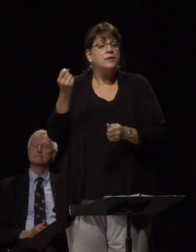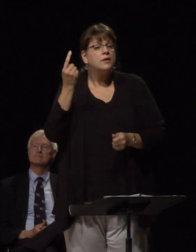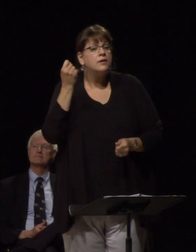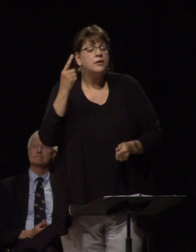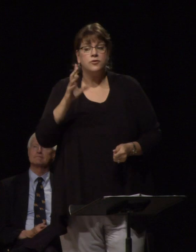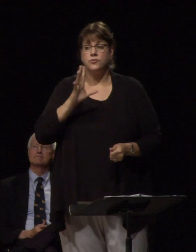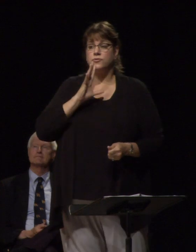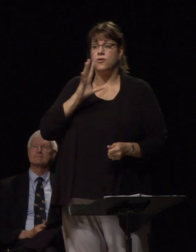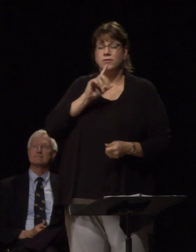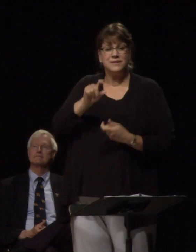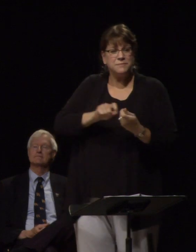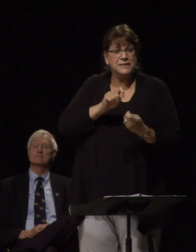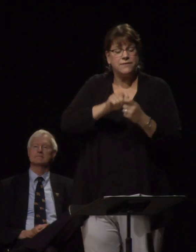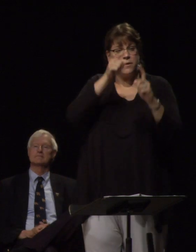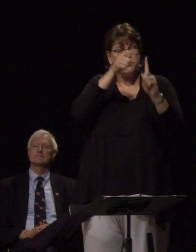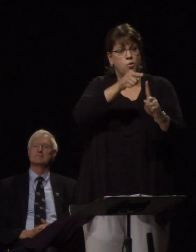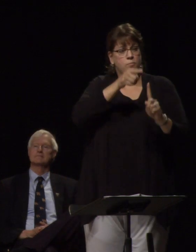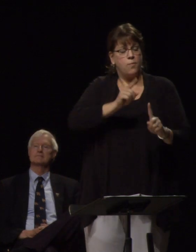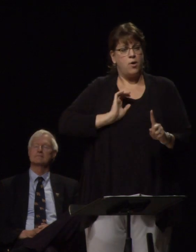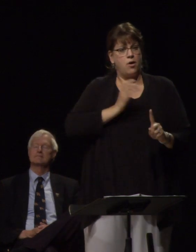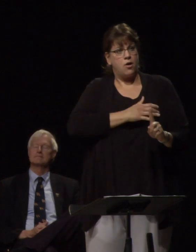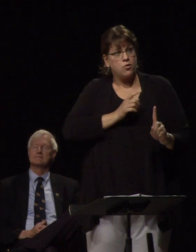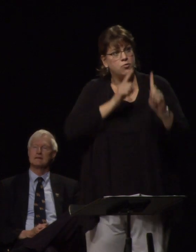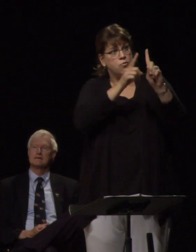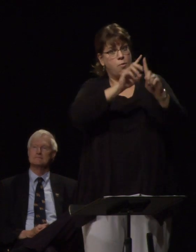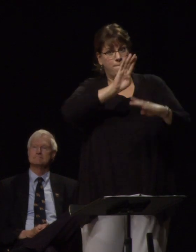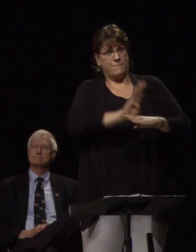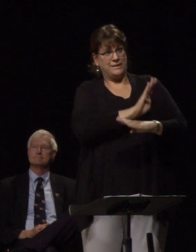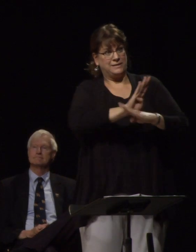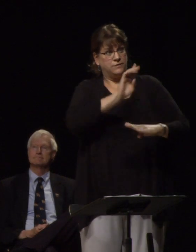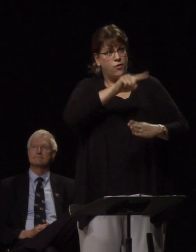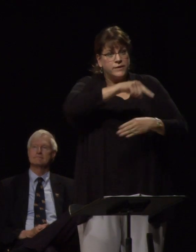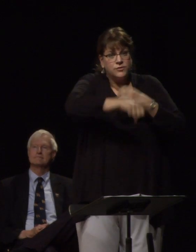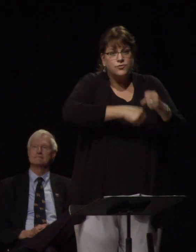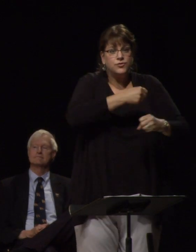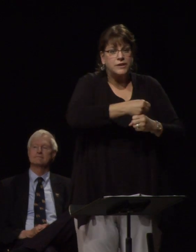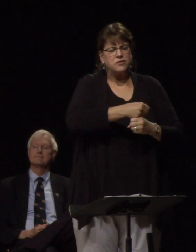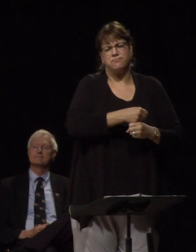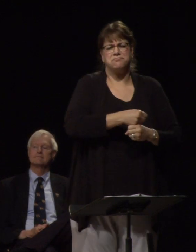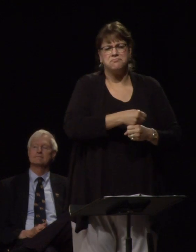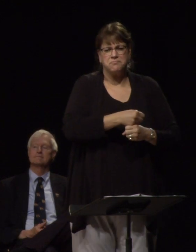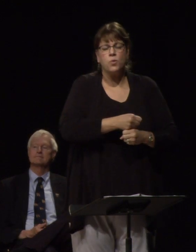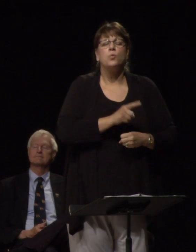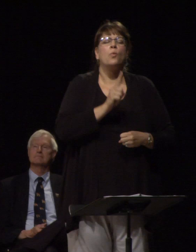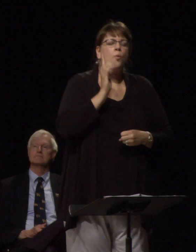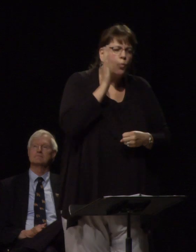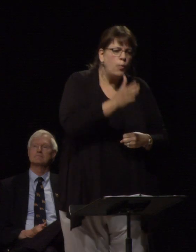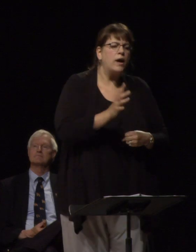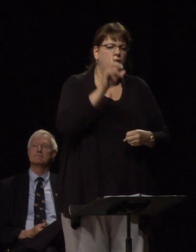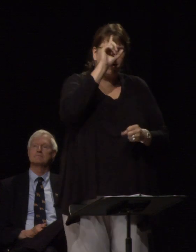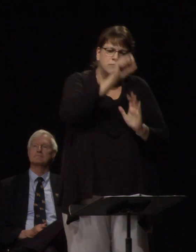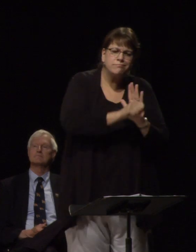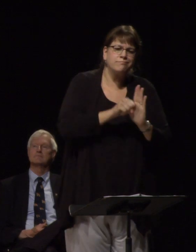WHAT SPECIFIC ITEMS OF BUSINESS THE SENATE WILL TAKE UP THIS YEAR -- AND NO DOUBT YOU'LL HEAR NO END OF THAT IN THE